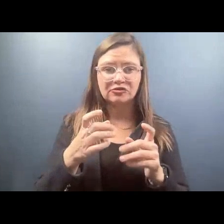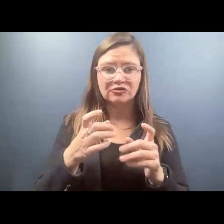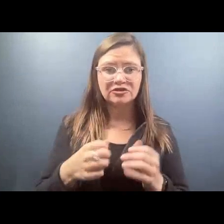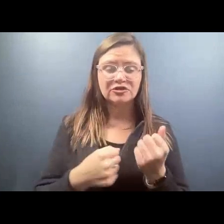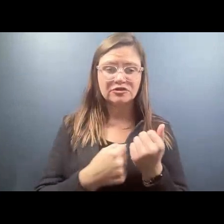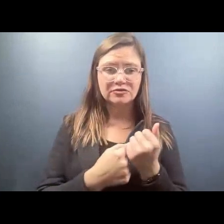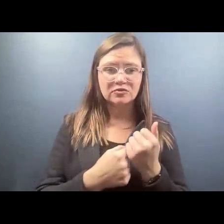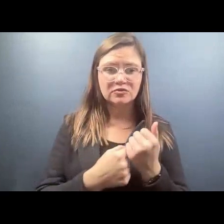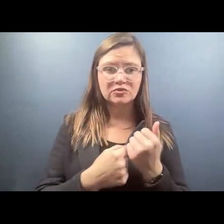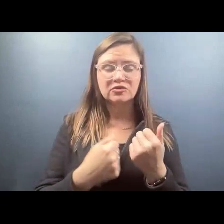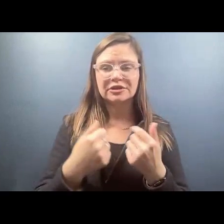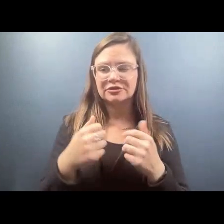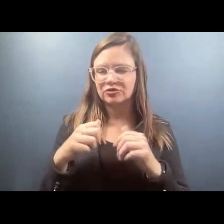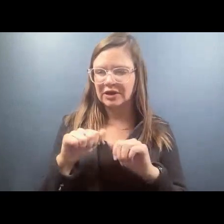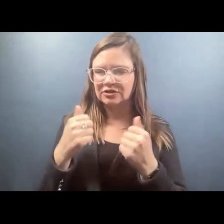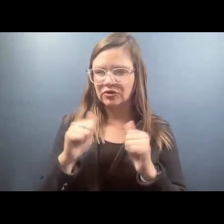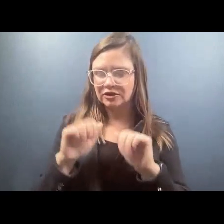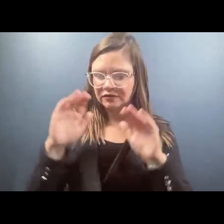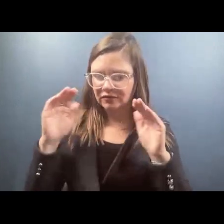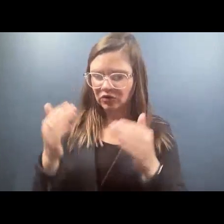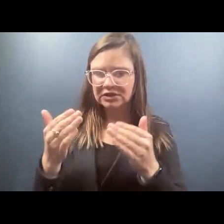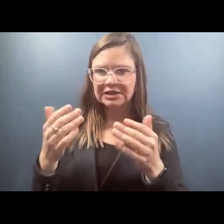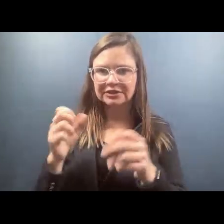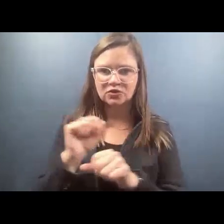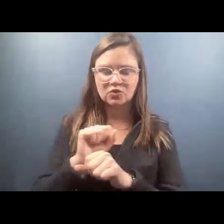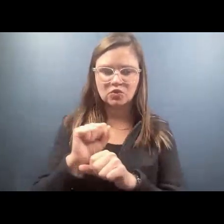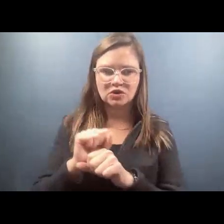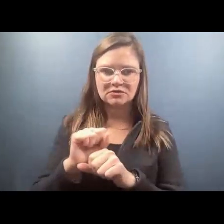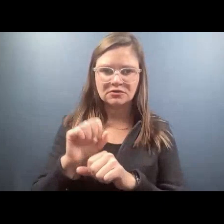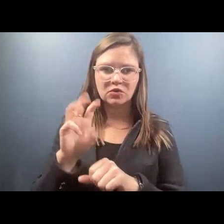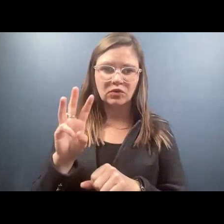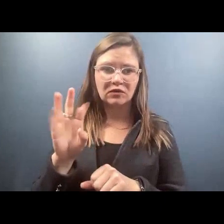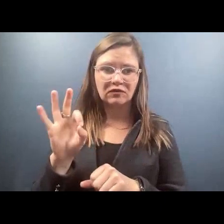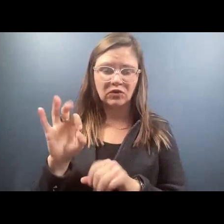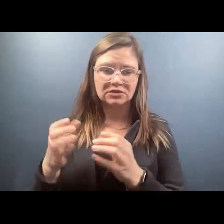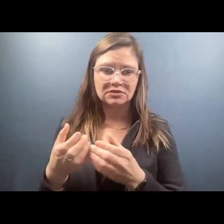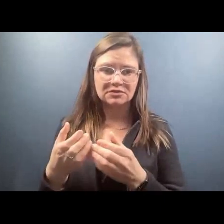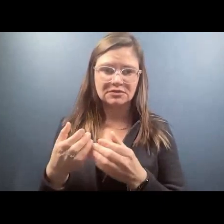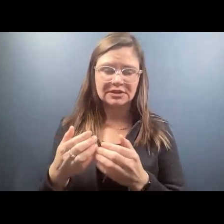to address this workforce elevated as a priority across multiple state agencies